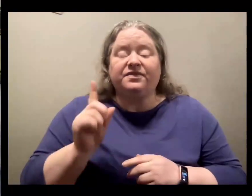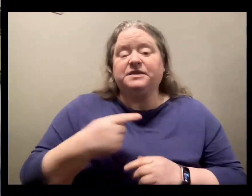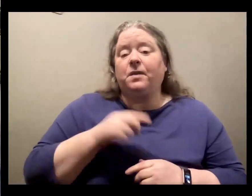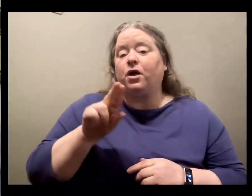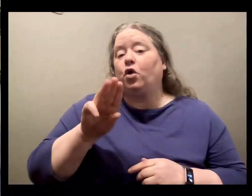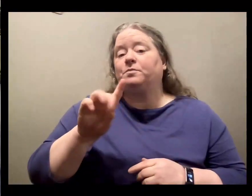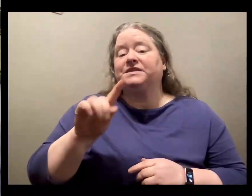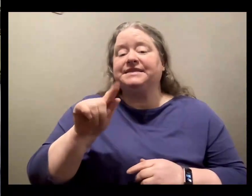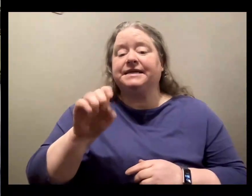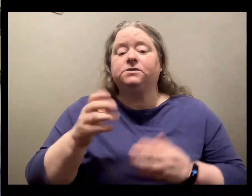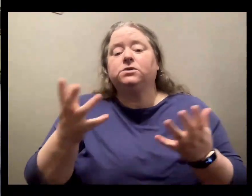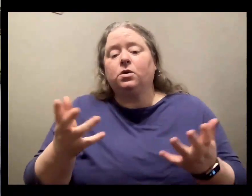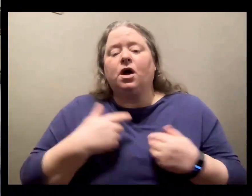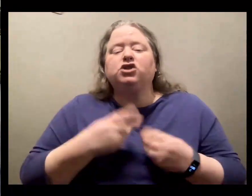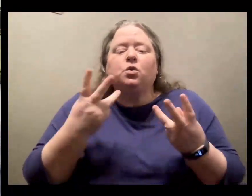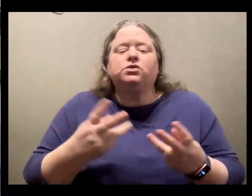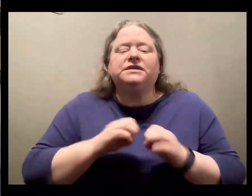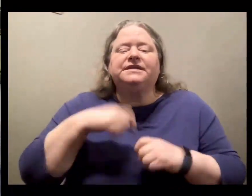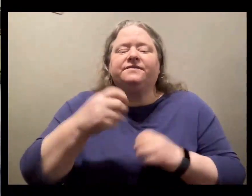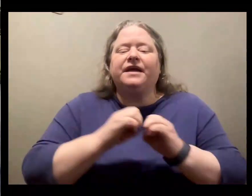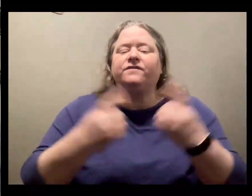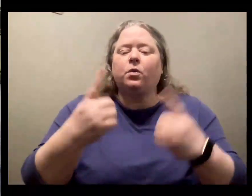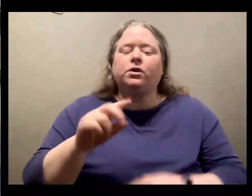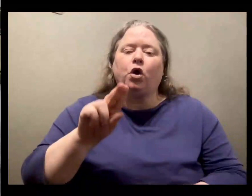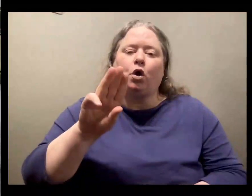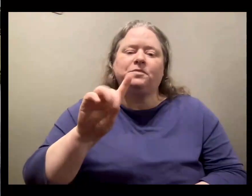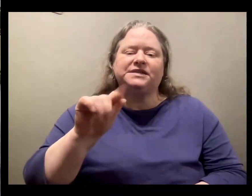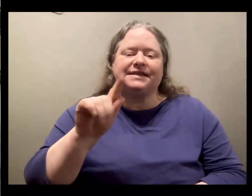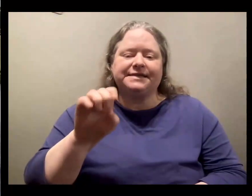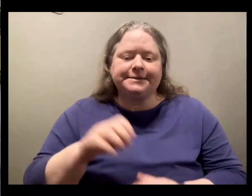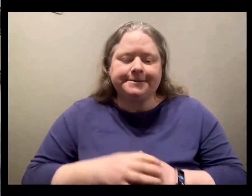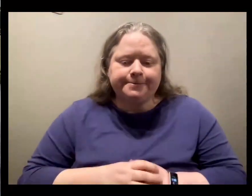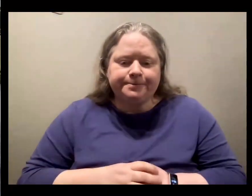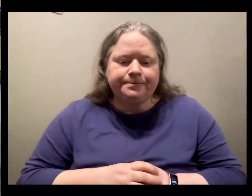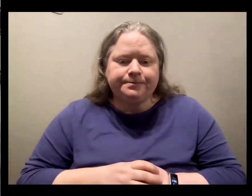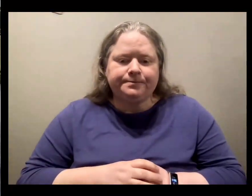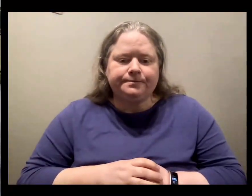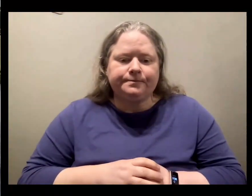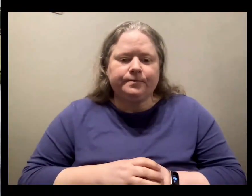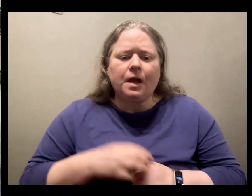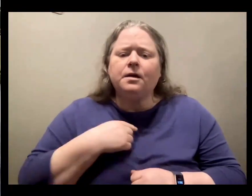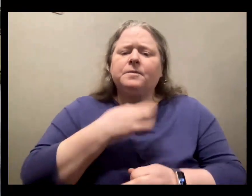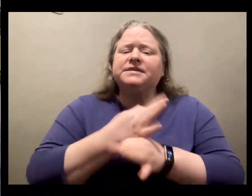Yeah, that's my update, so… I just wanted to give everybody an update,